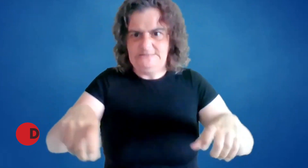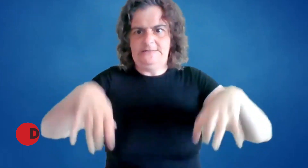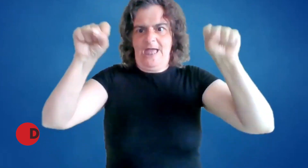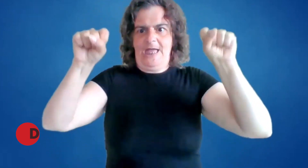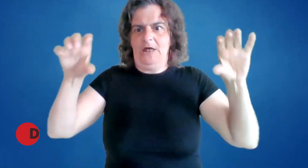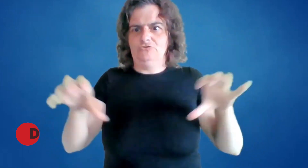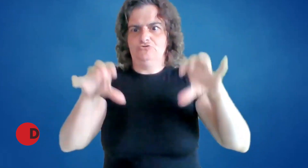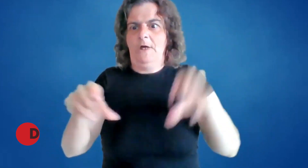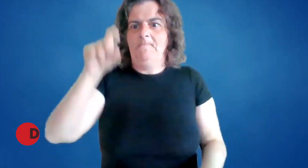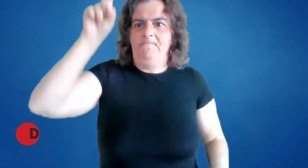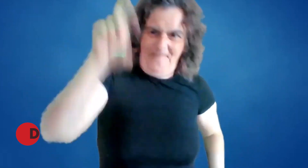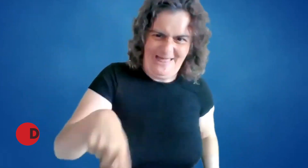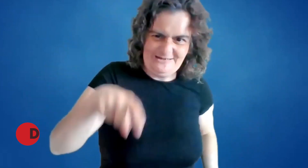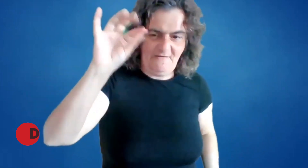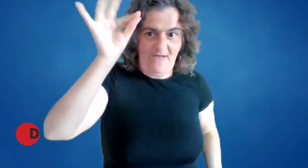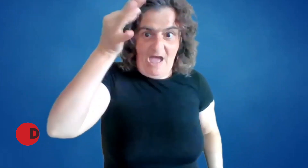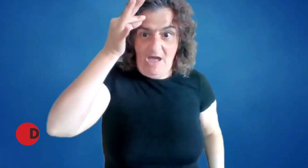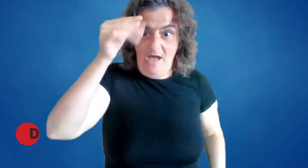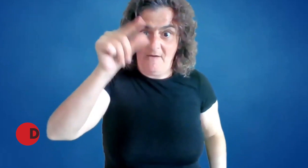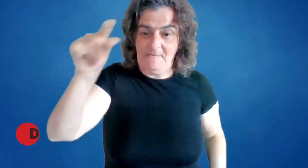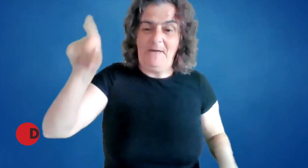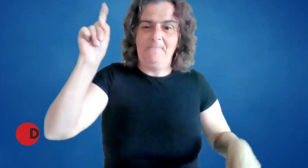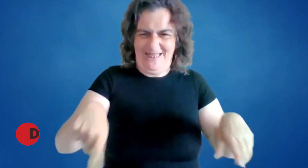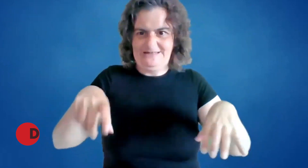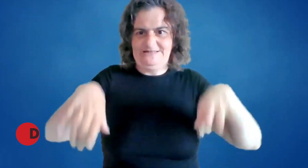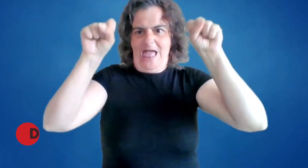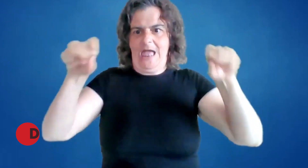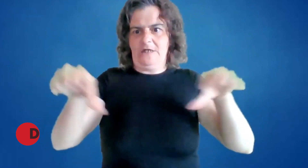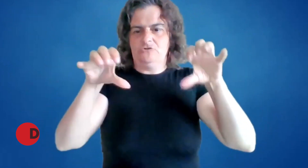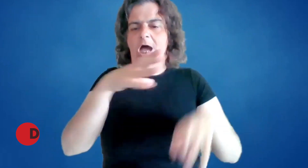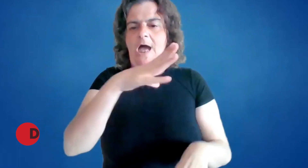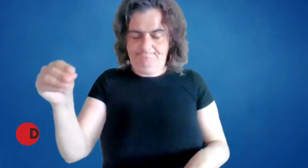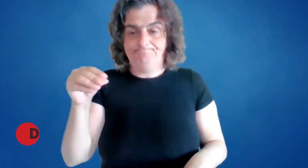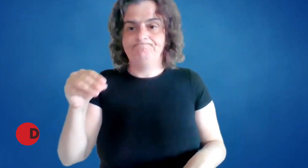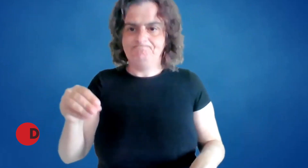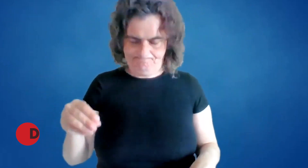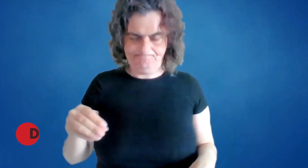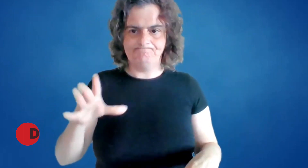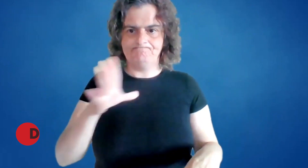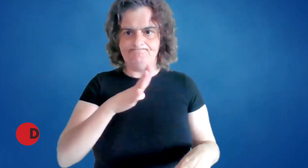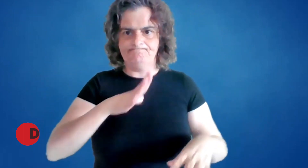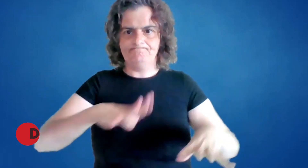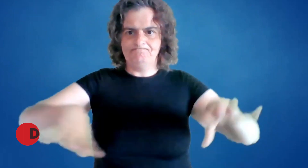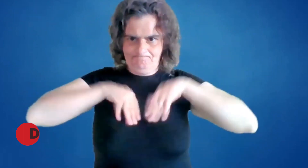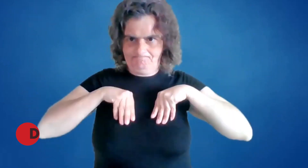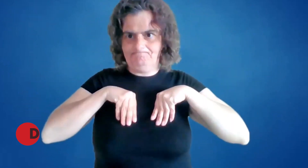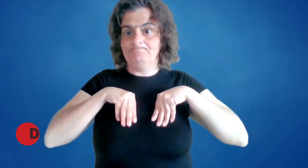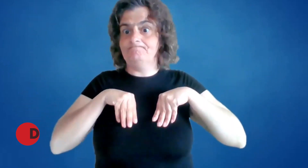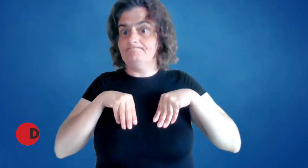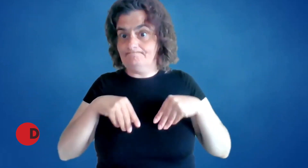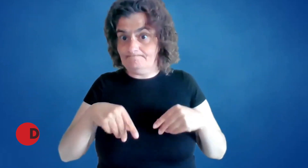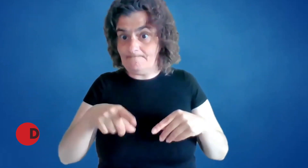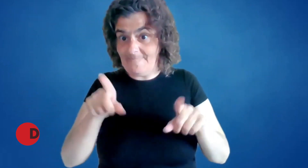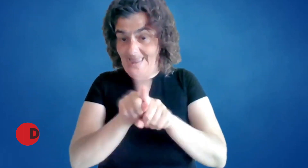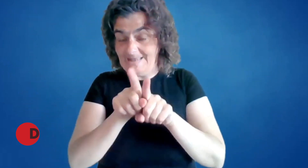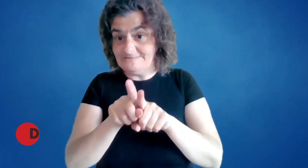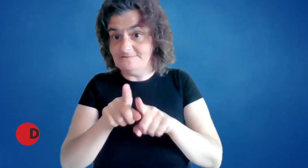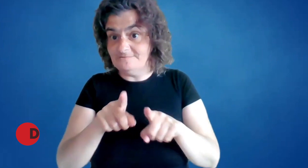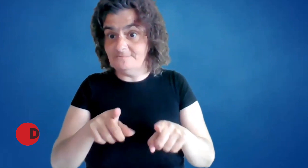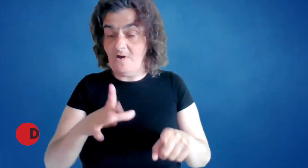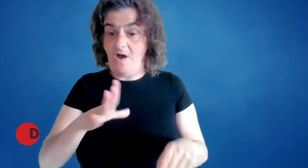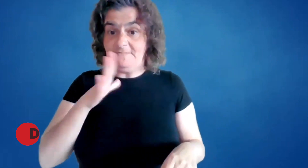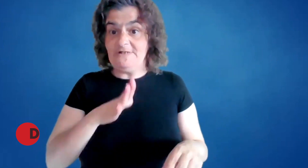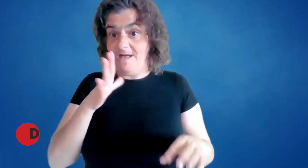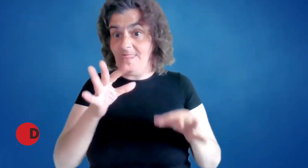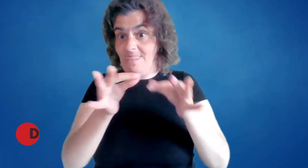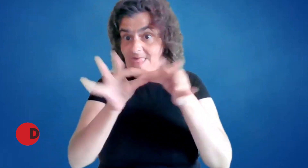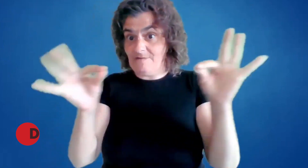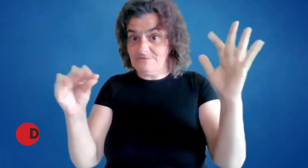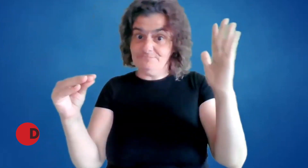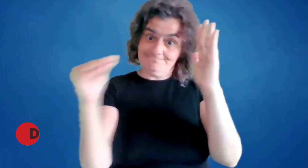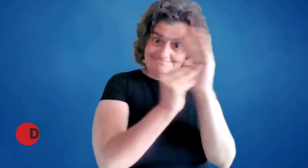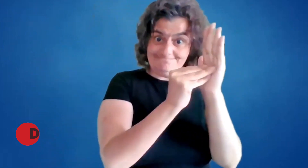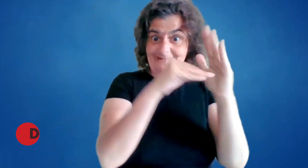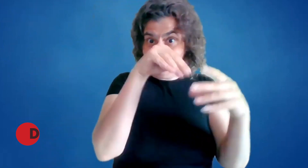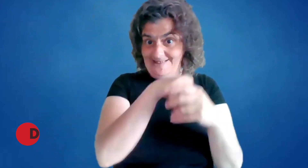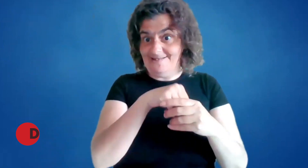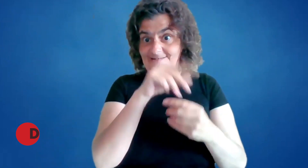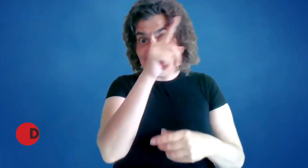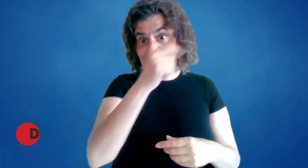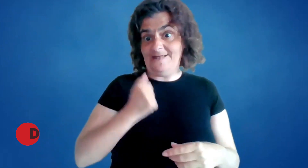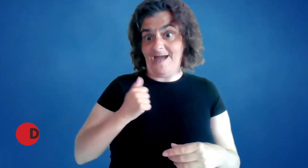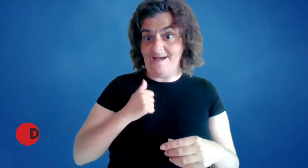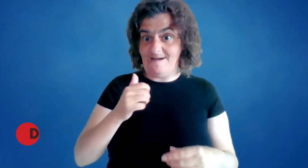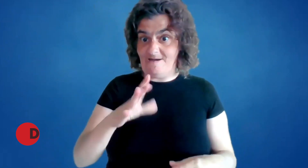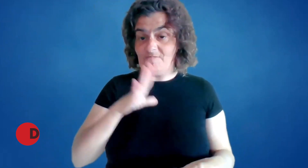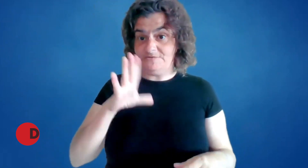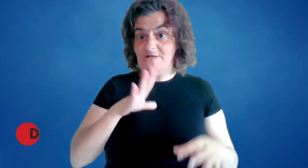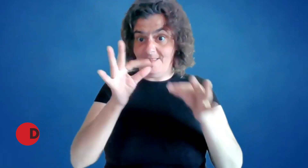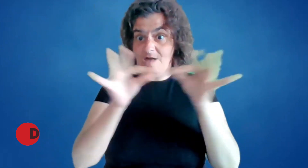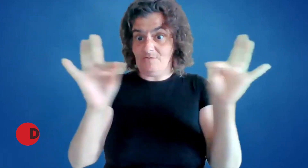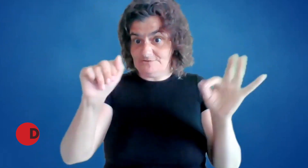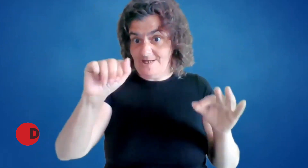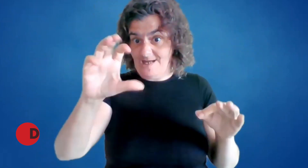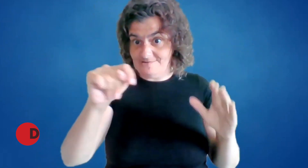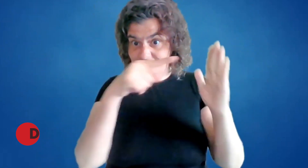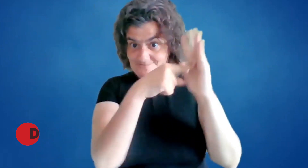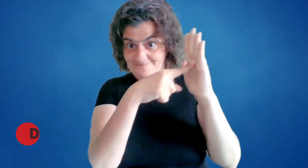so the pile is visible and that will pressure the MPs to take action.